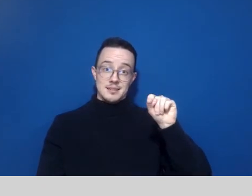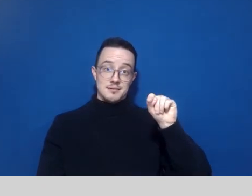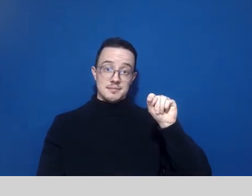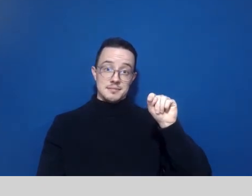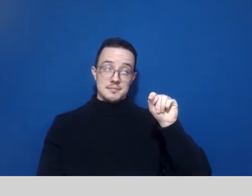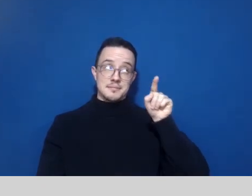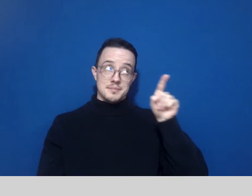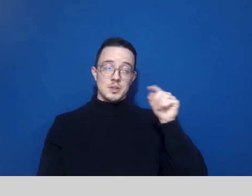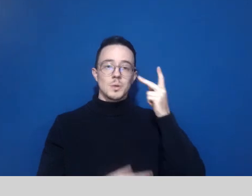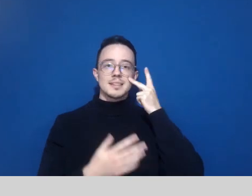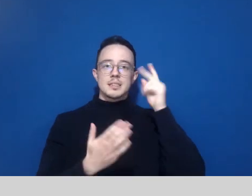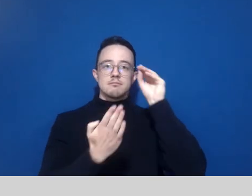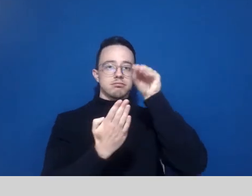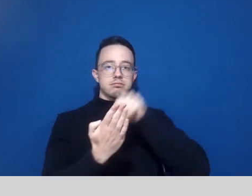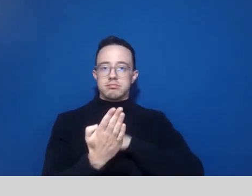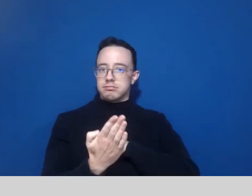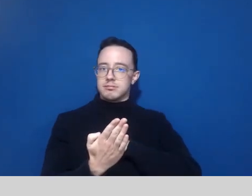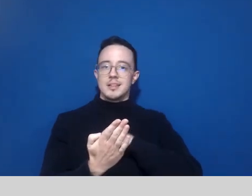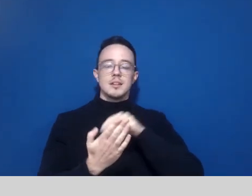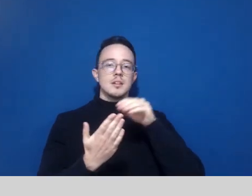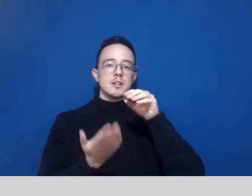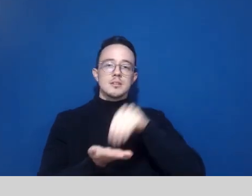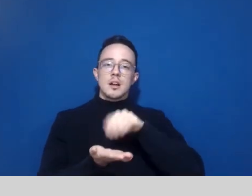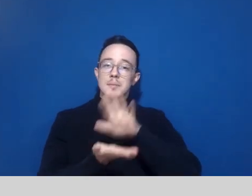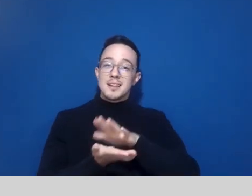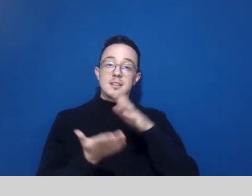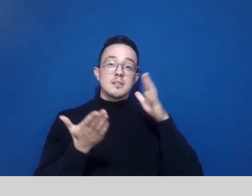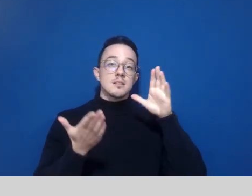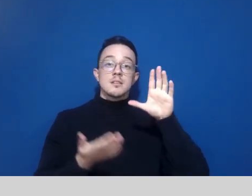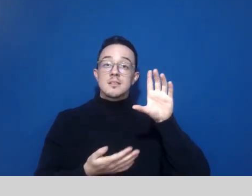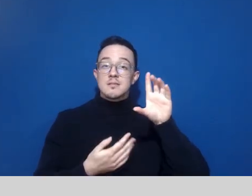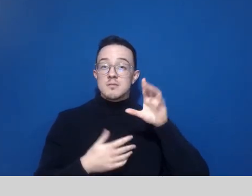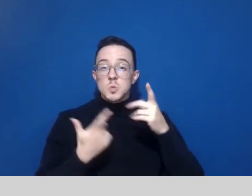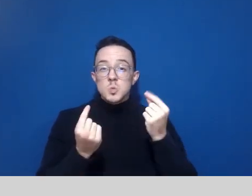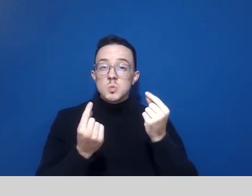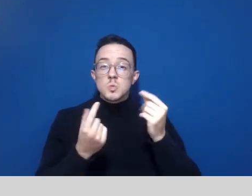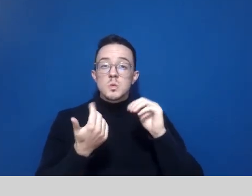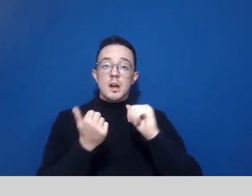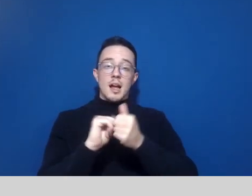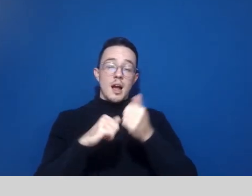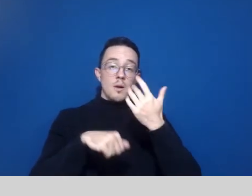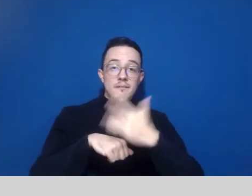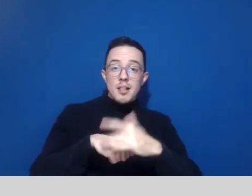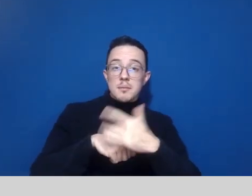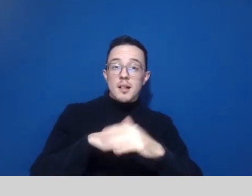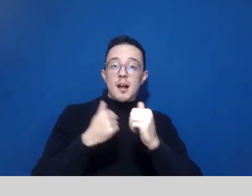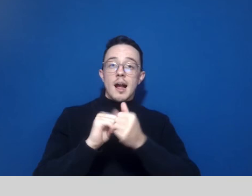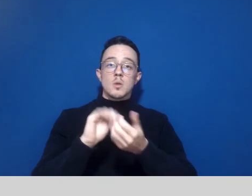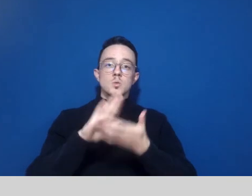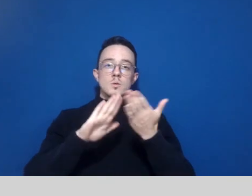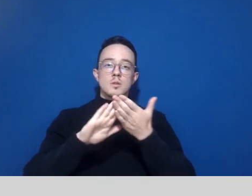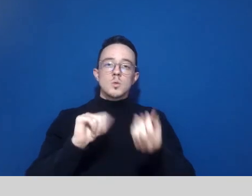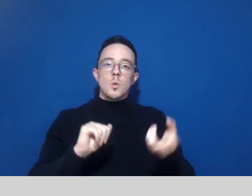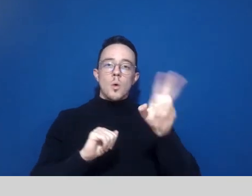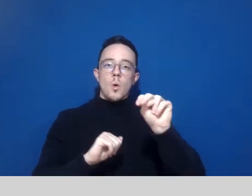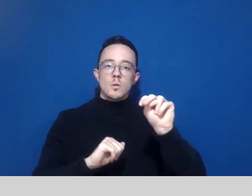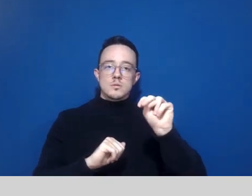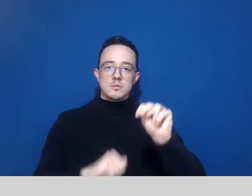I've got very extensive documentation covering Datasette, what it can do, the plugins available, and how to write plugins of your own.